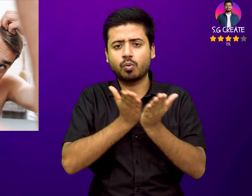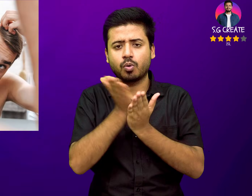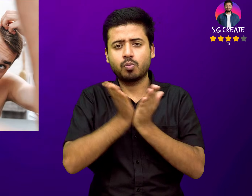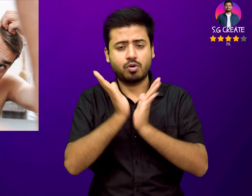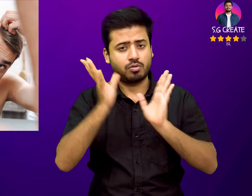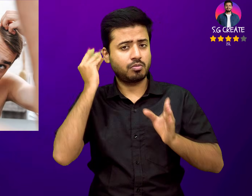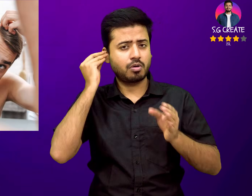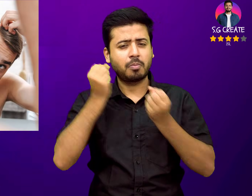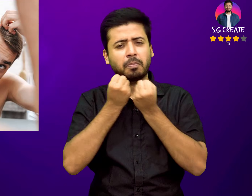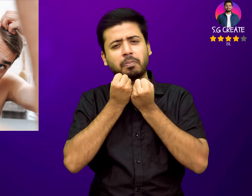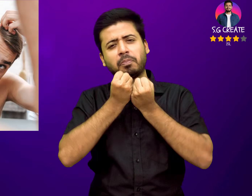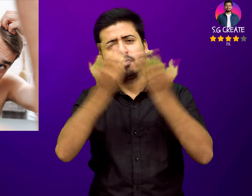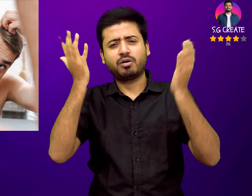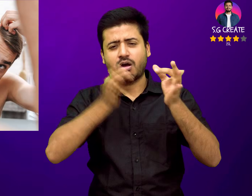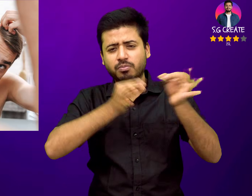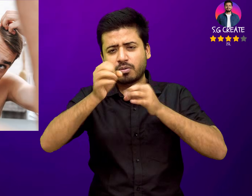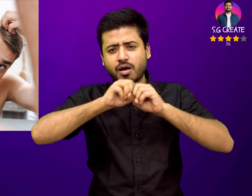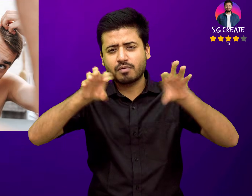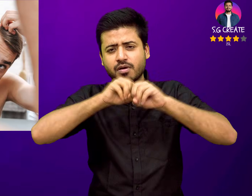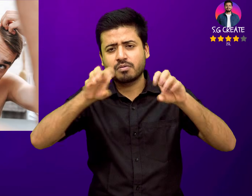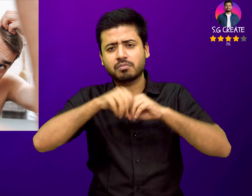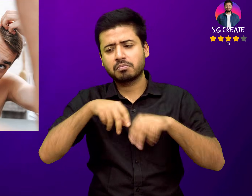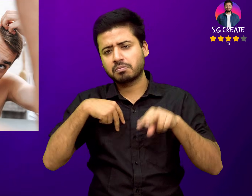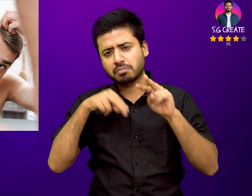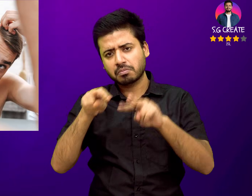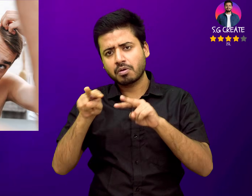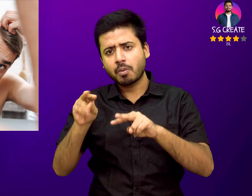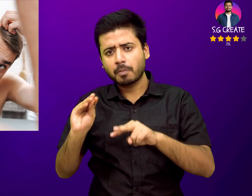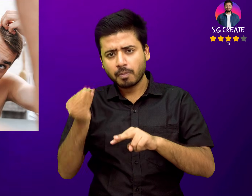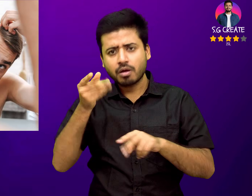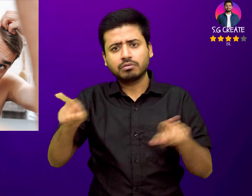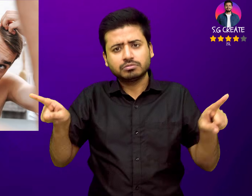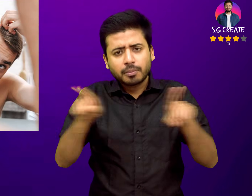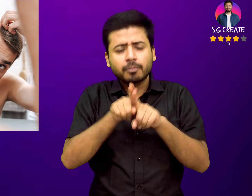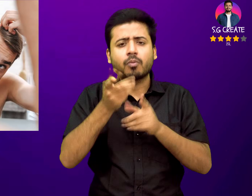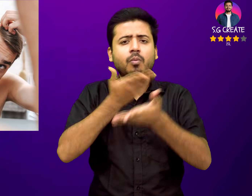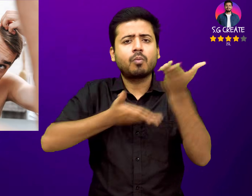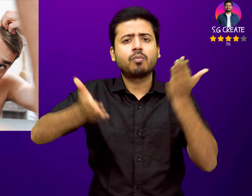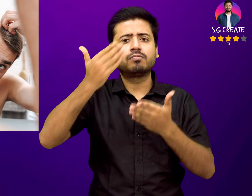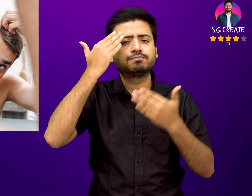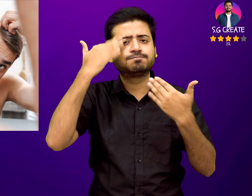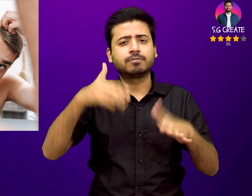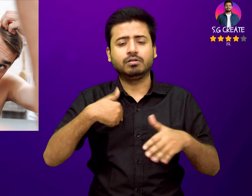biochemical breakdown. What are these ingredients actually doing? To understand why this specific